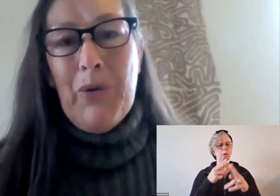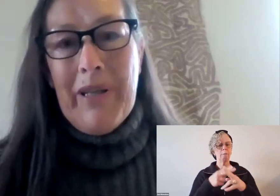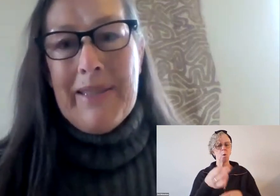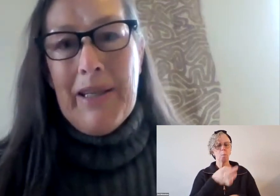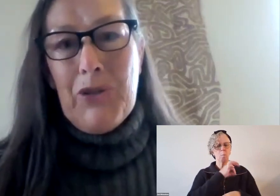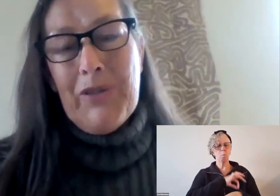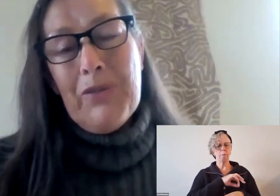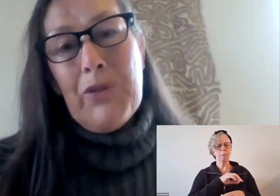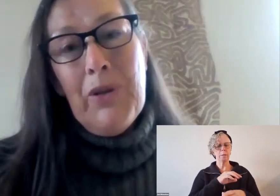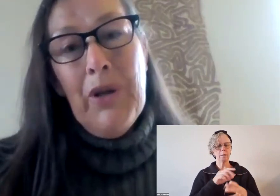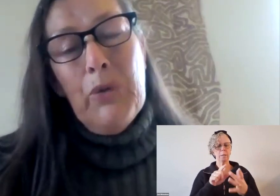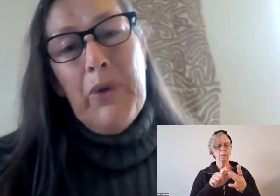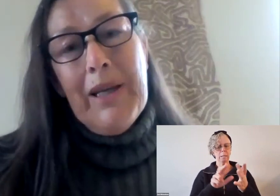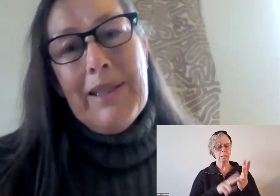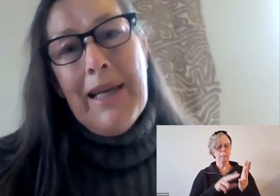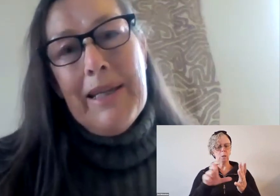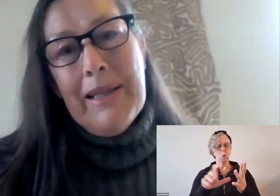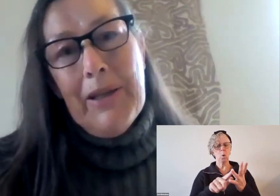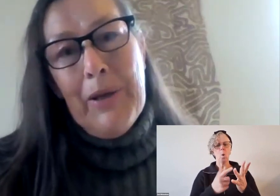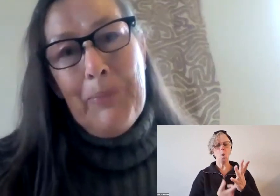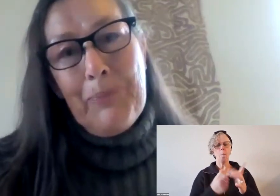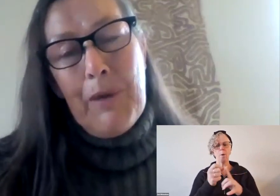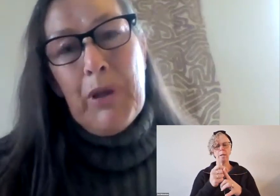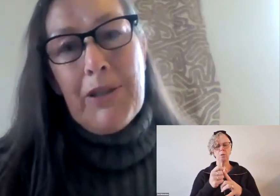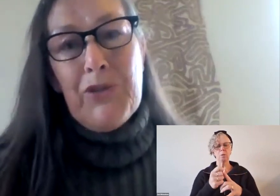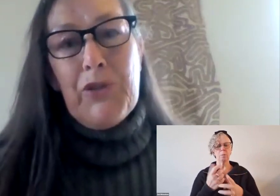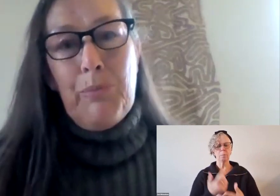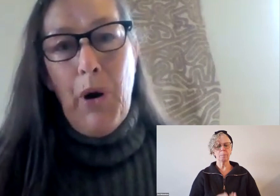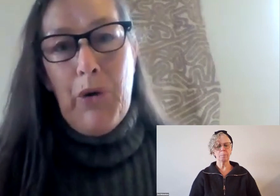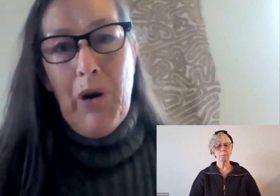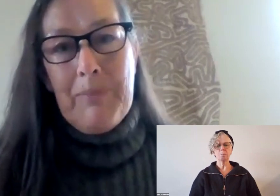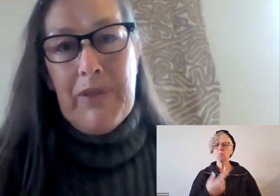So we undertake productions and programs that